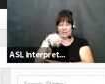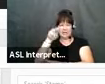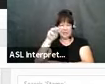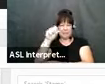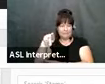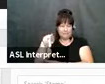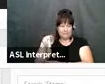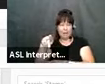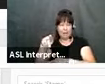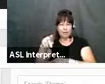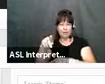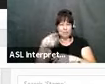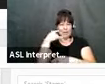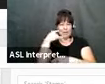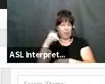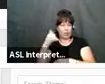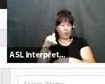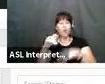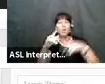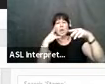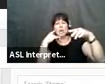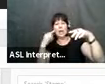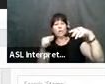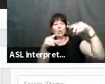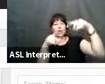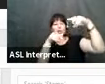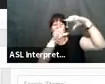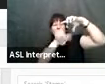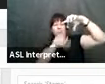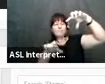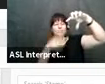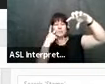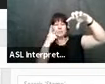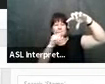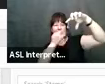California, the majority of counties starting